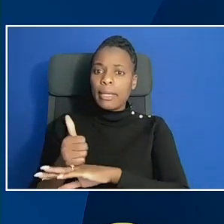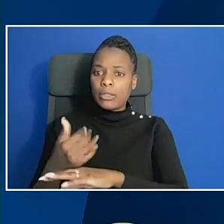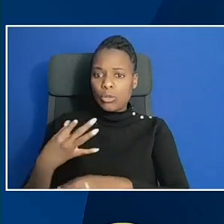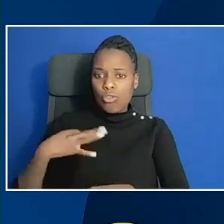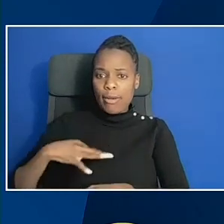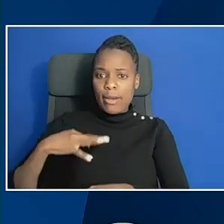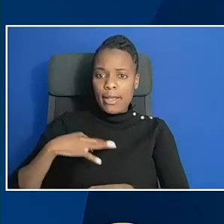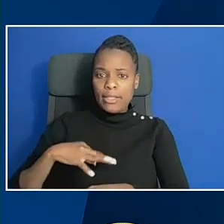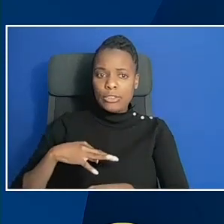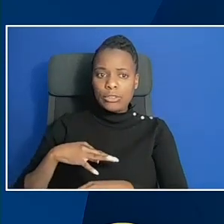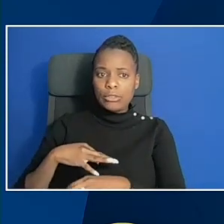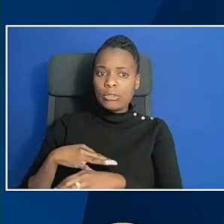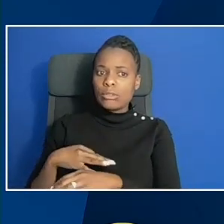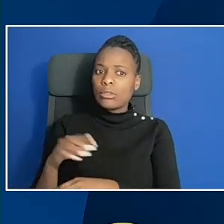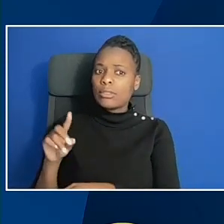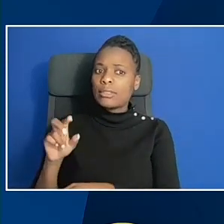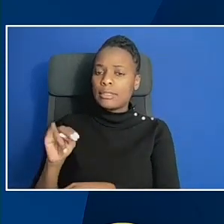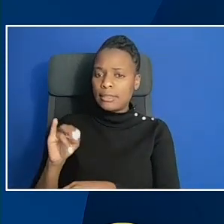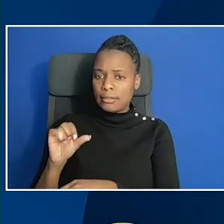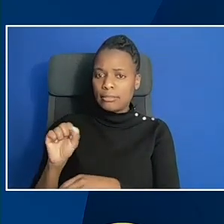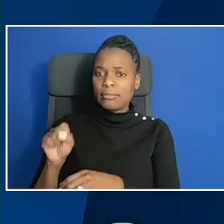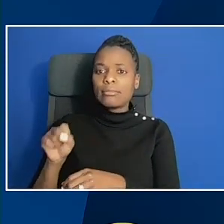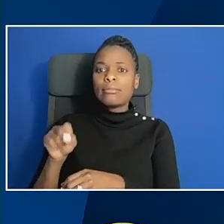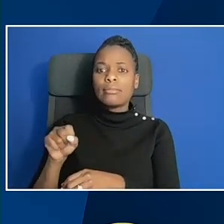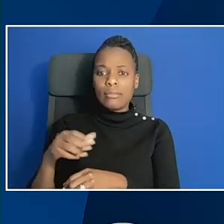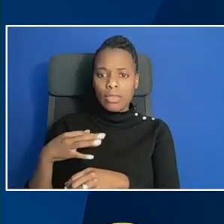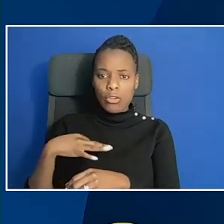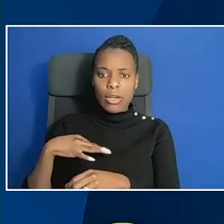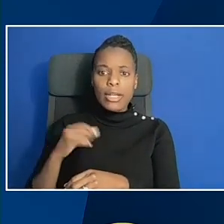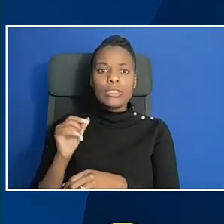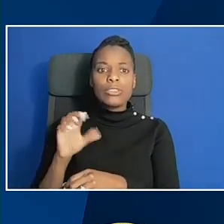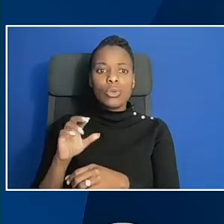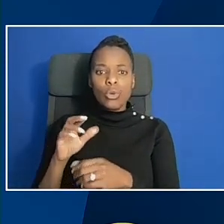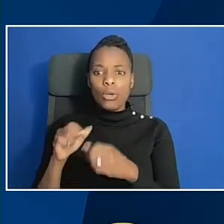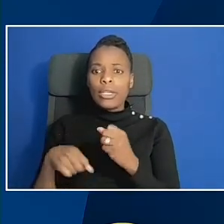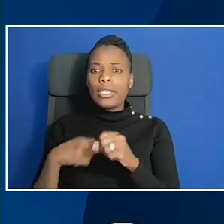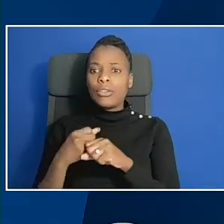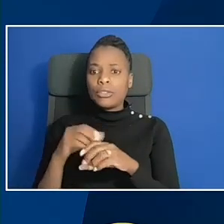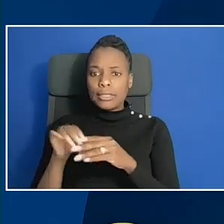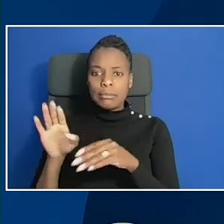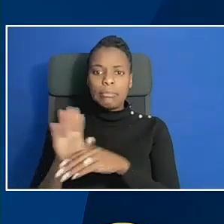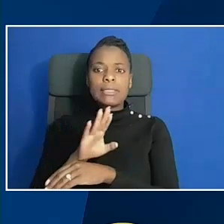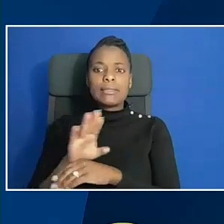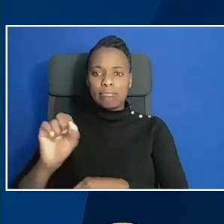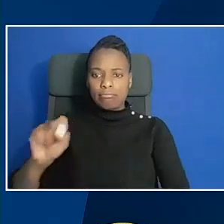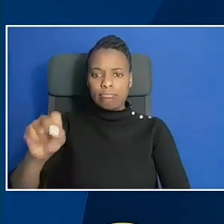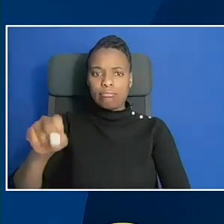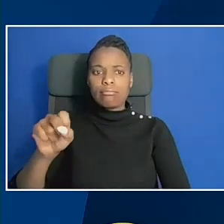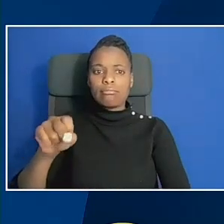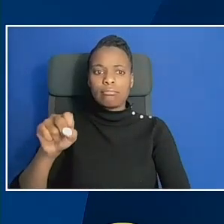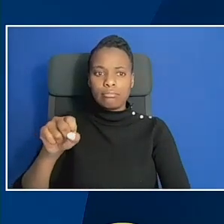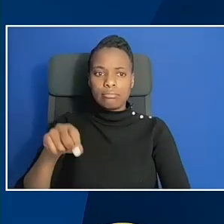Accreditation or years of business. And the other ones, yes. Sound policy. Thank you.